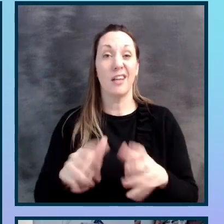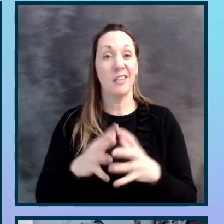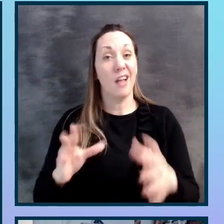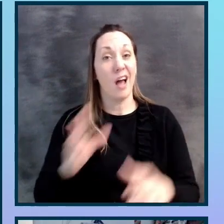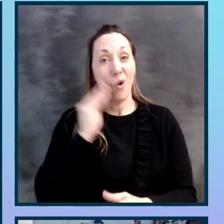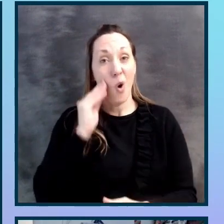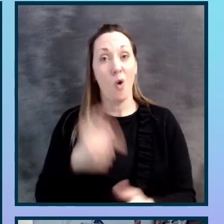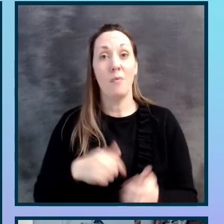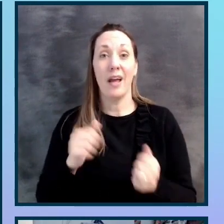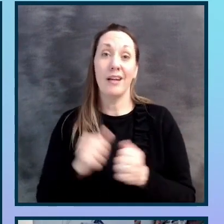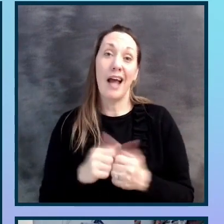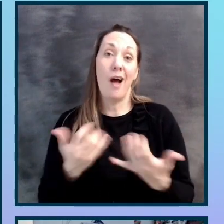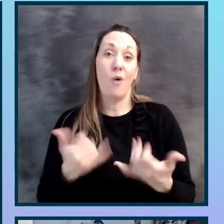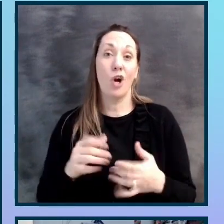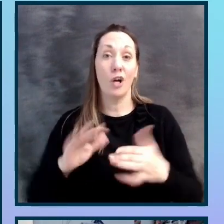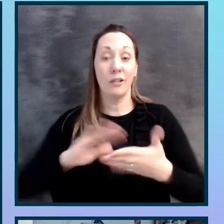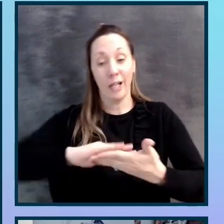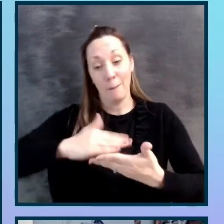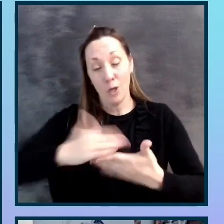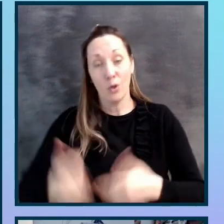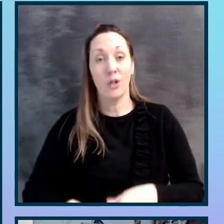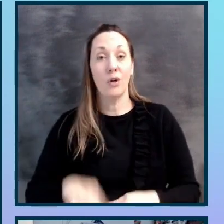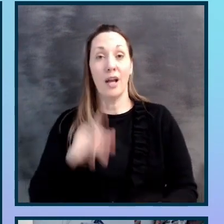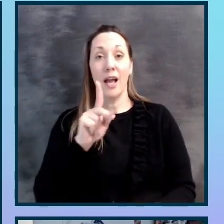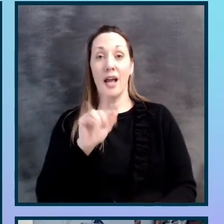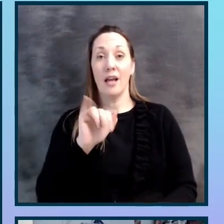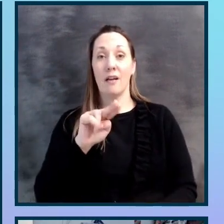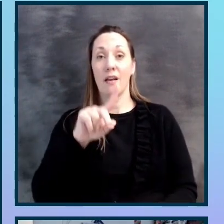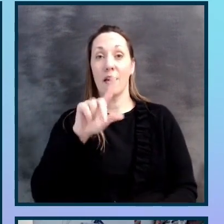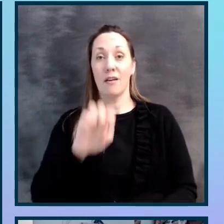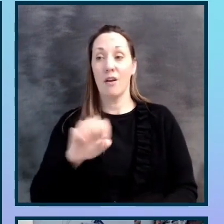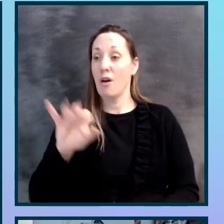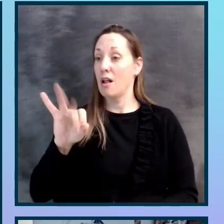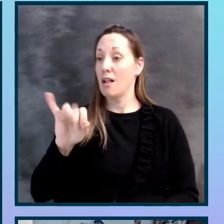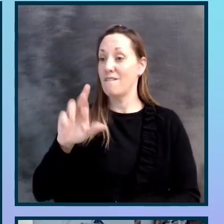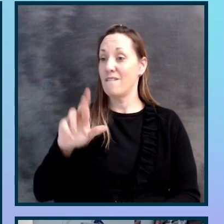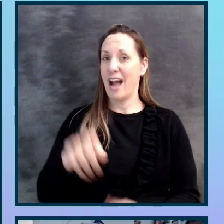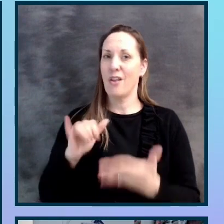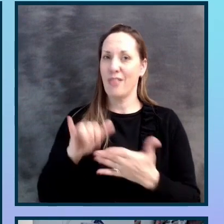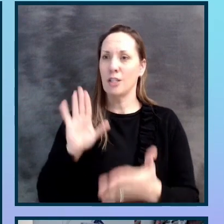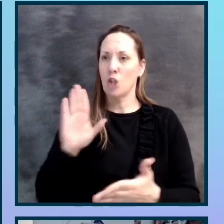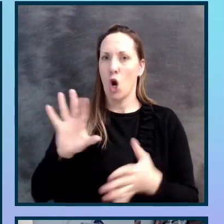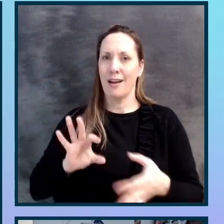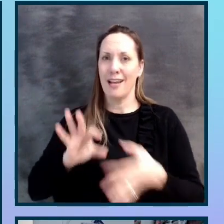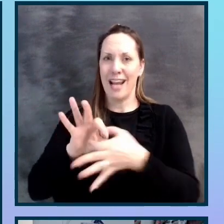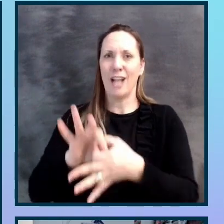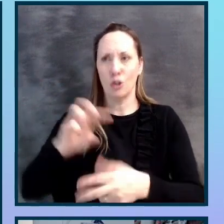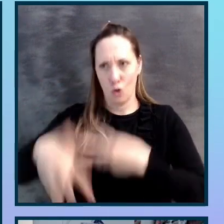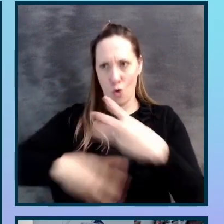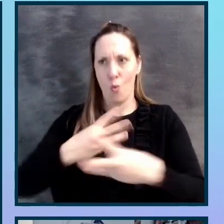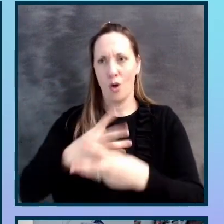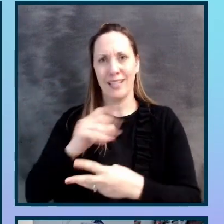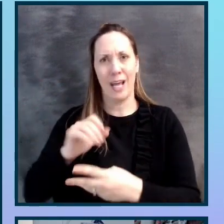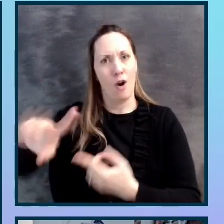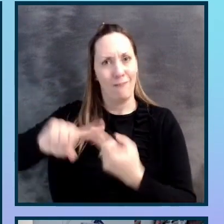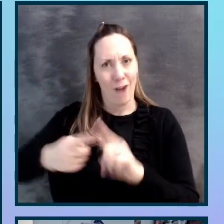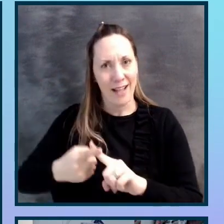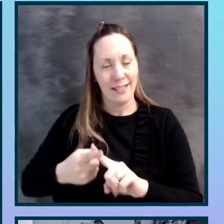have become her connection to her friends, family, and the world. It's almost as if Cindy's disabilities disappear